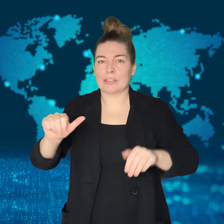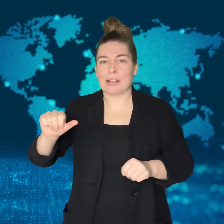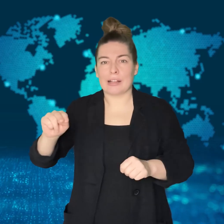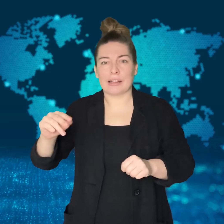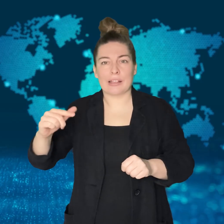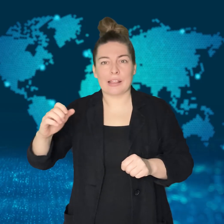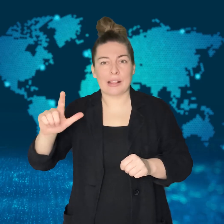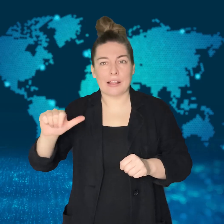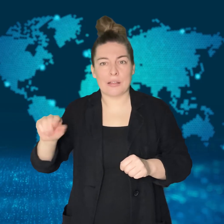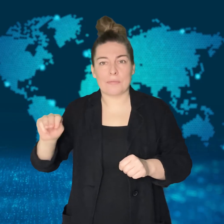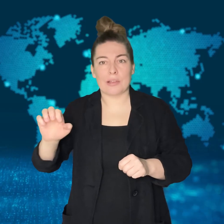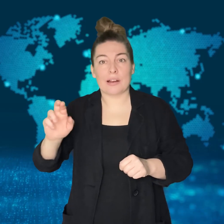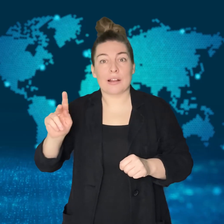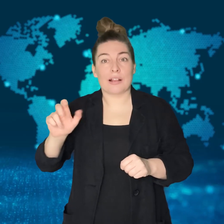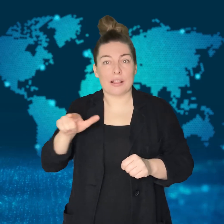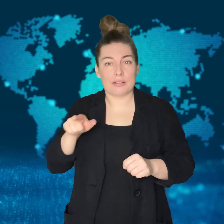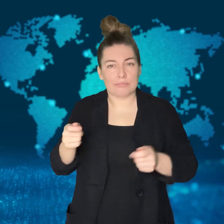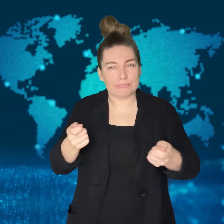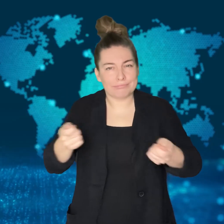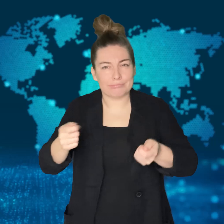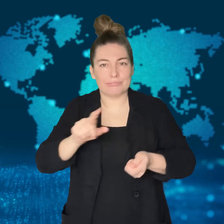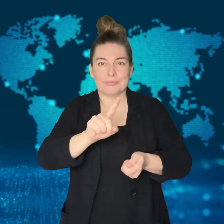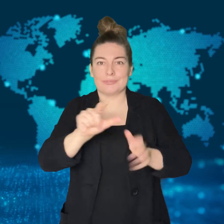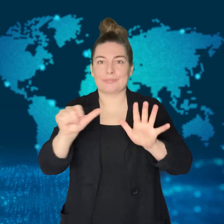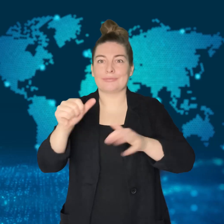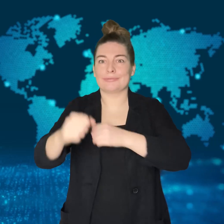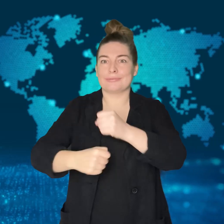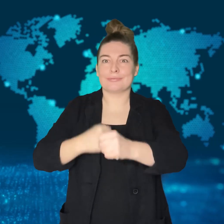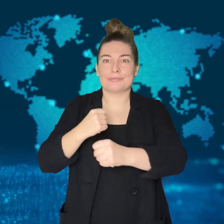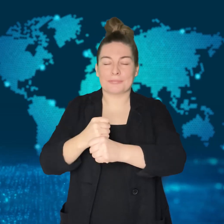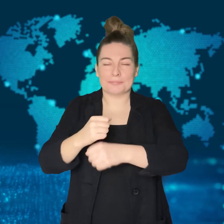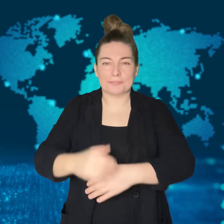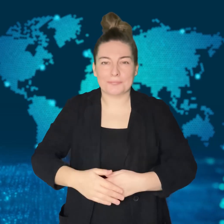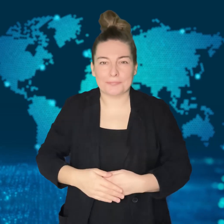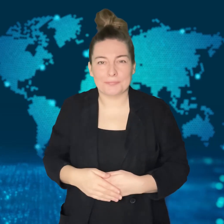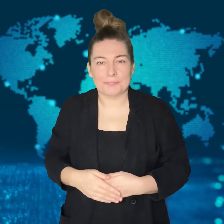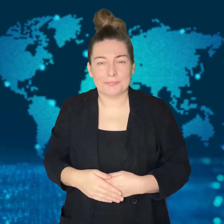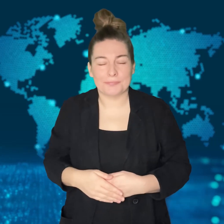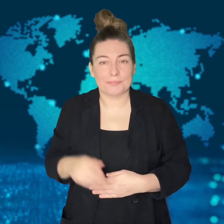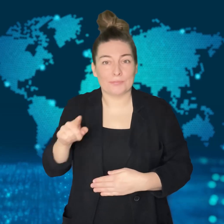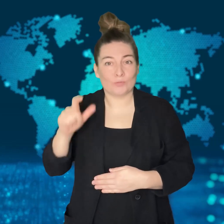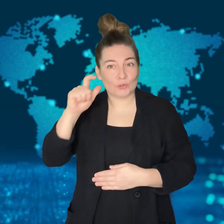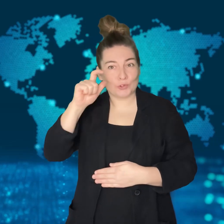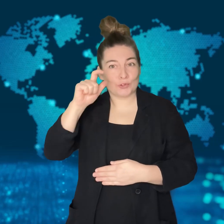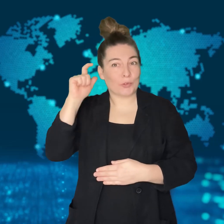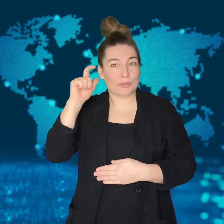When Scholz became chancellor, no political party won a majority of